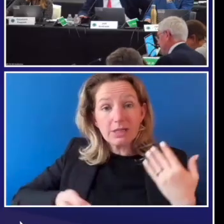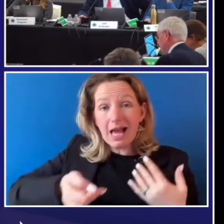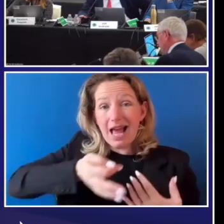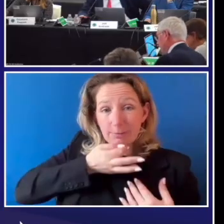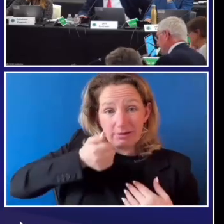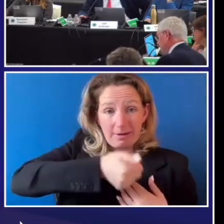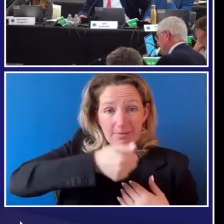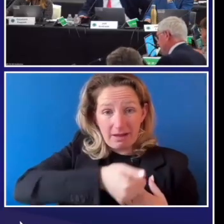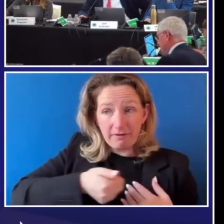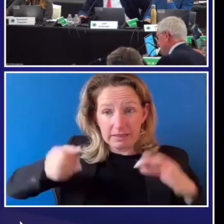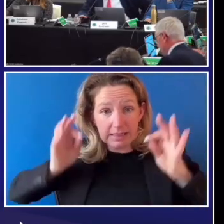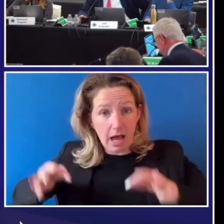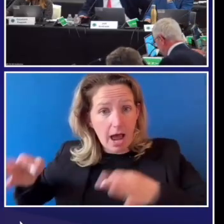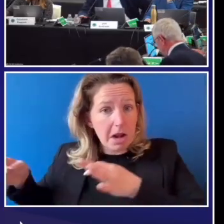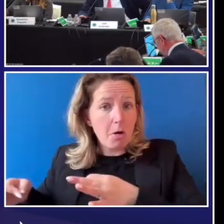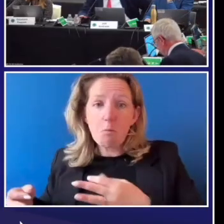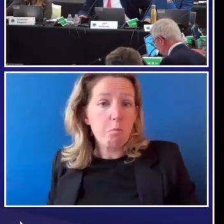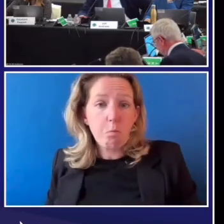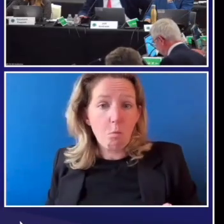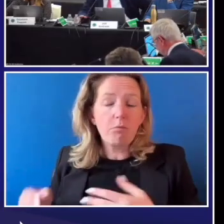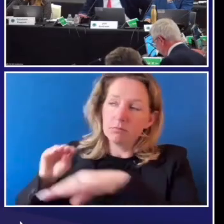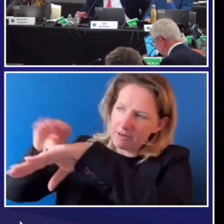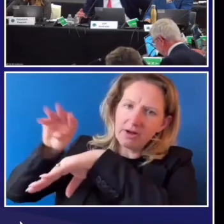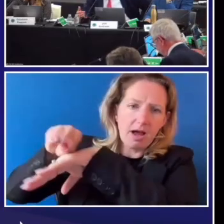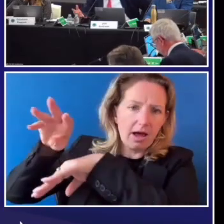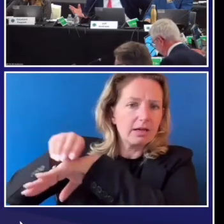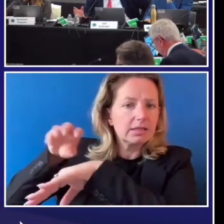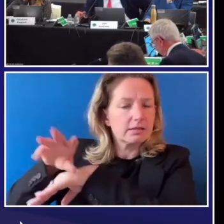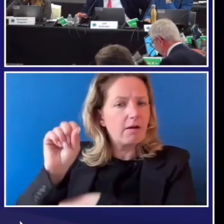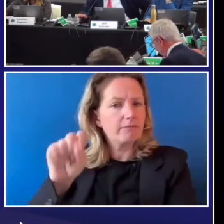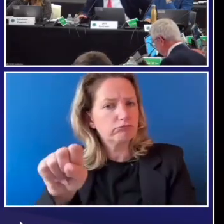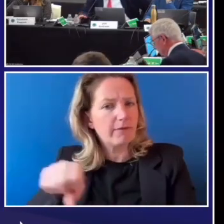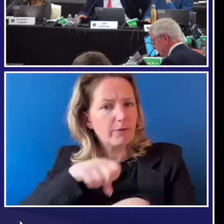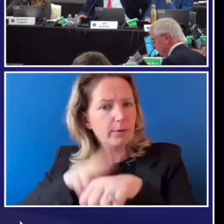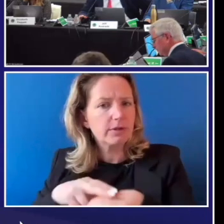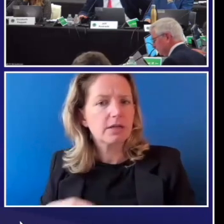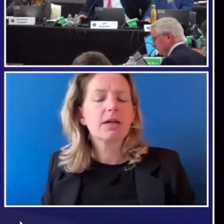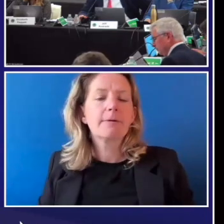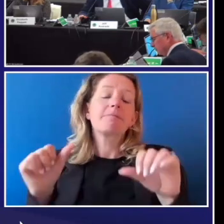Um, and I mean, we see that all the time when agencies put out, um, policies for